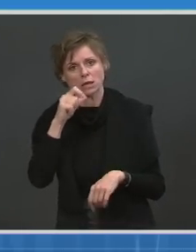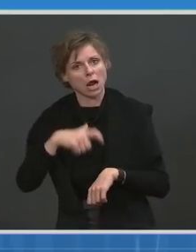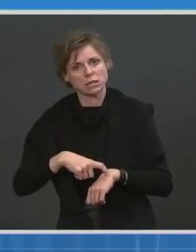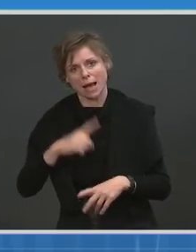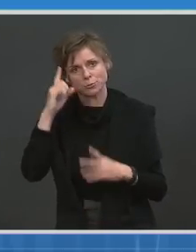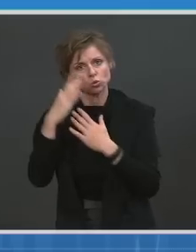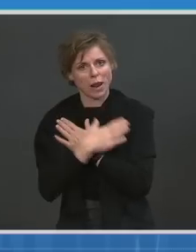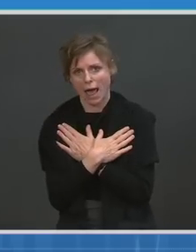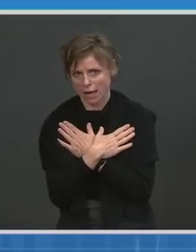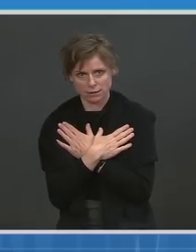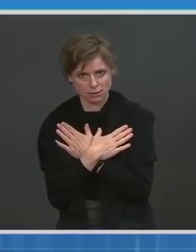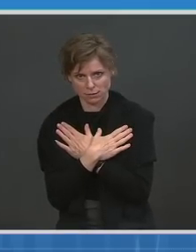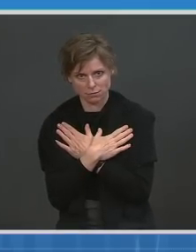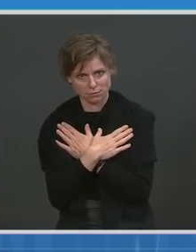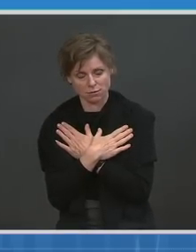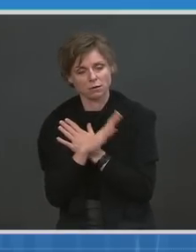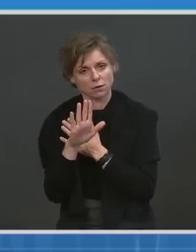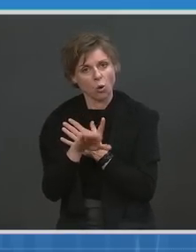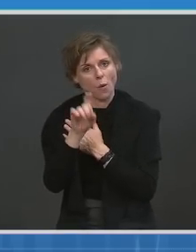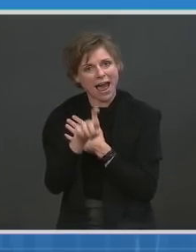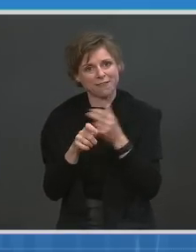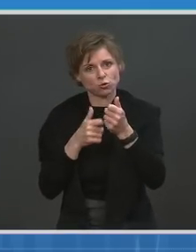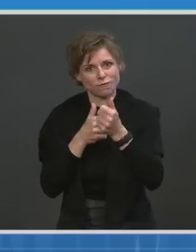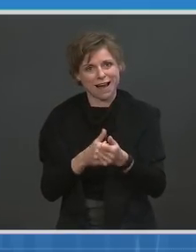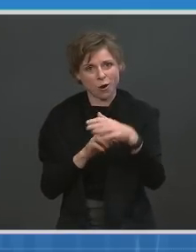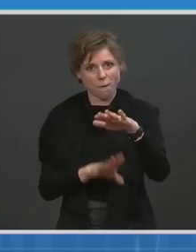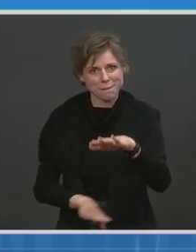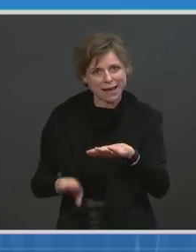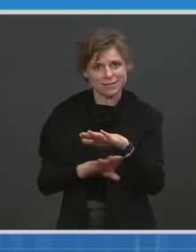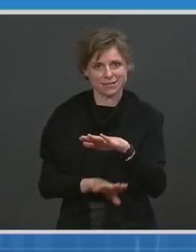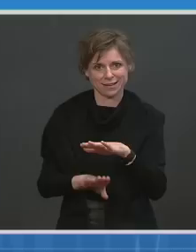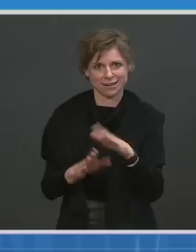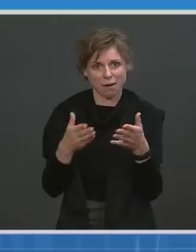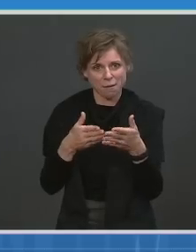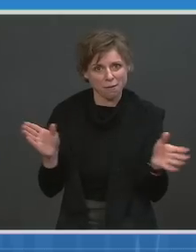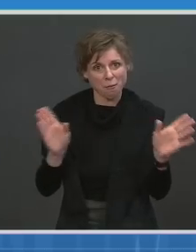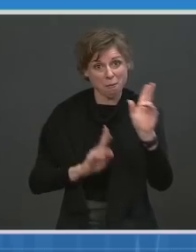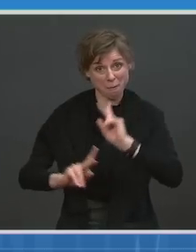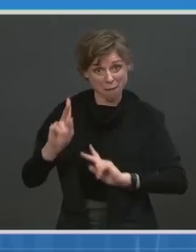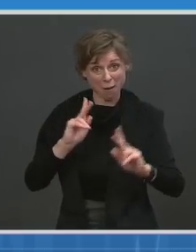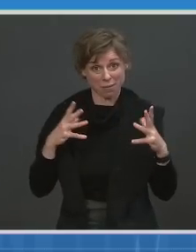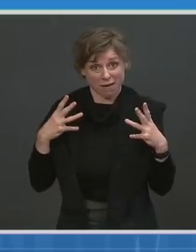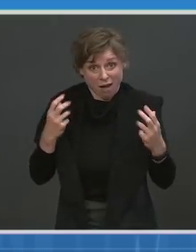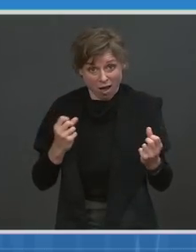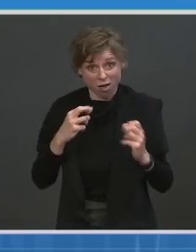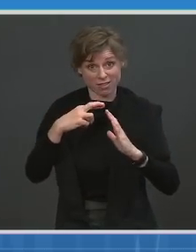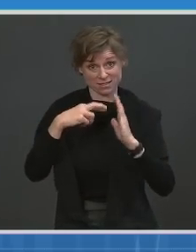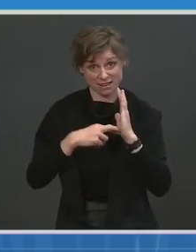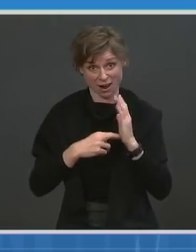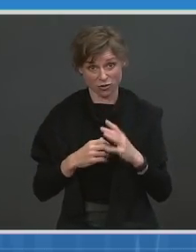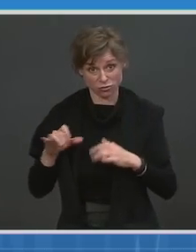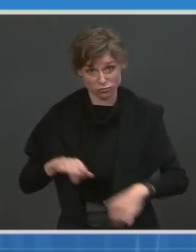We need to follow the basic public health standards. We need to mask up, and then we need to make sure